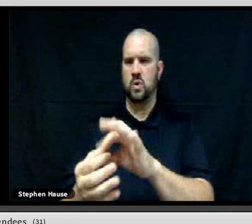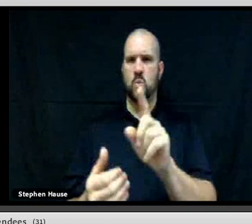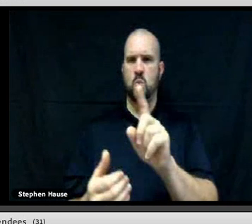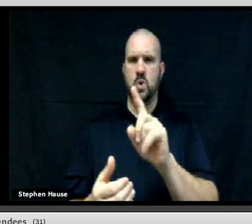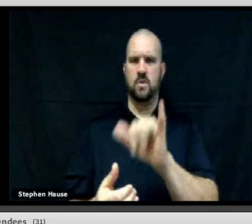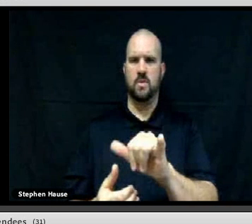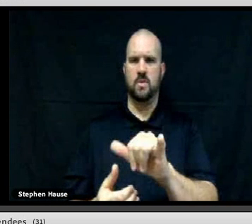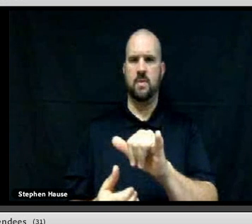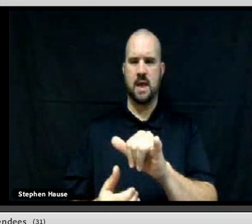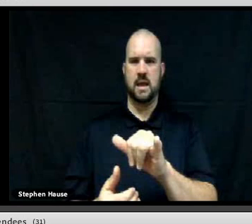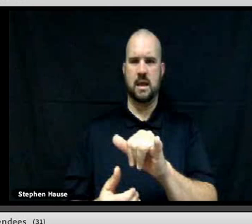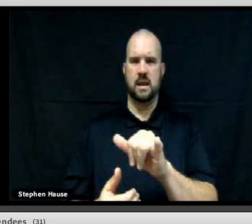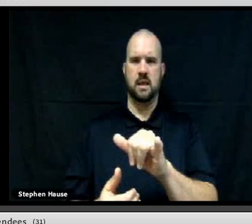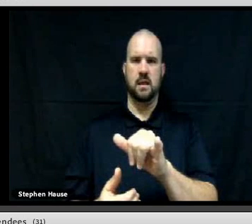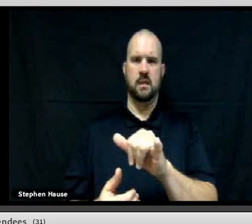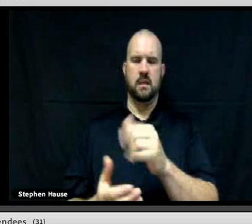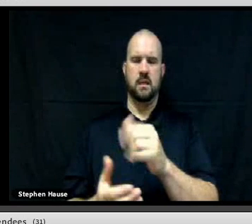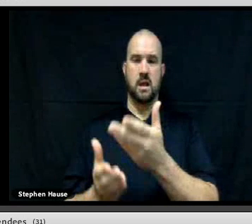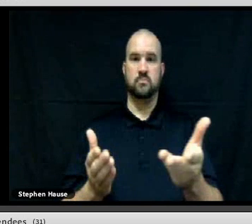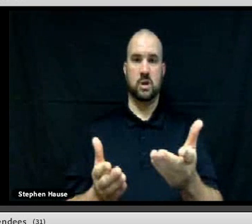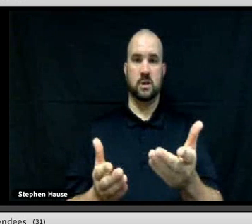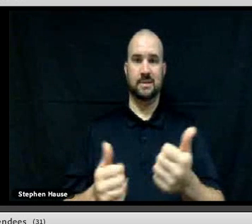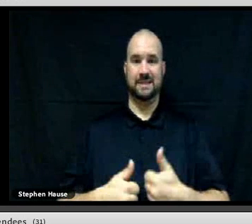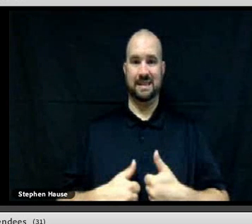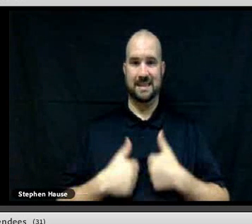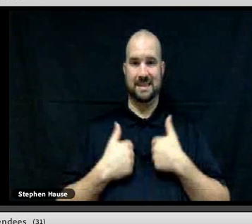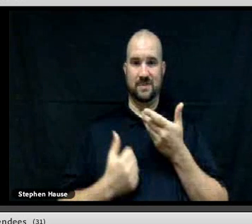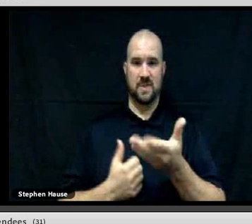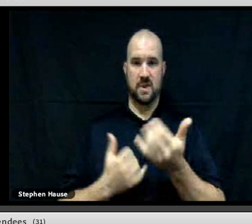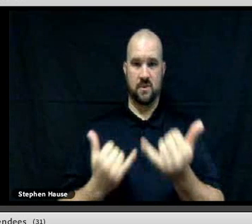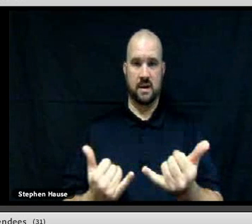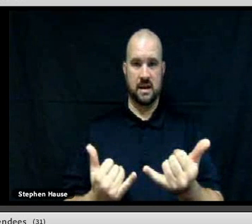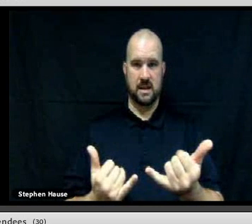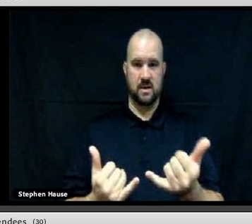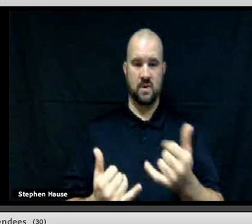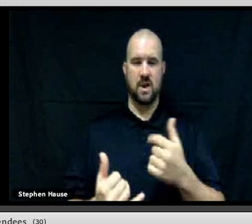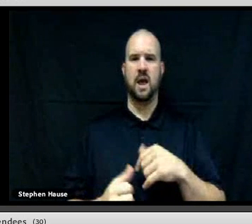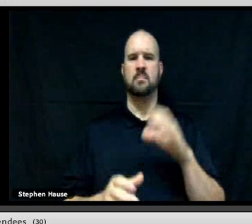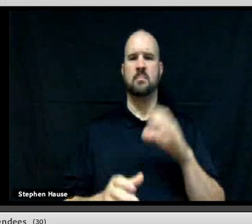for a faculty member here and looking into a grant for it.